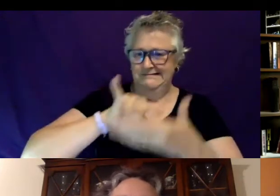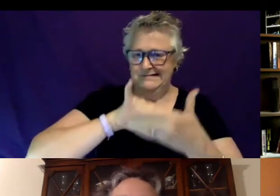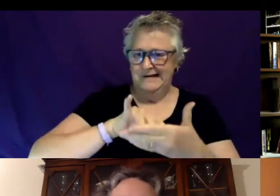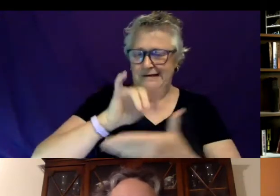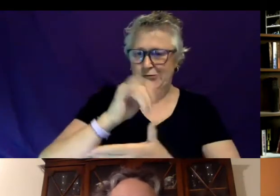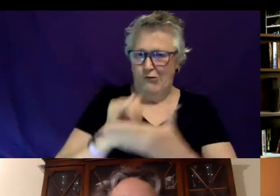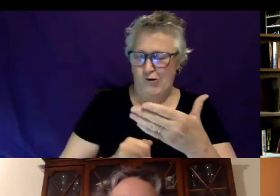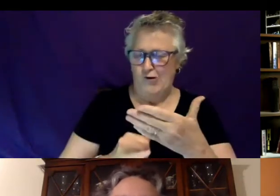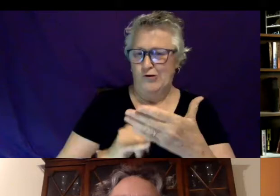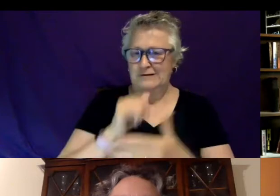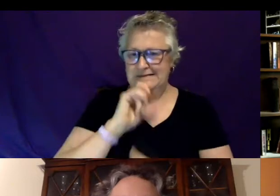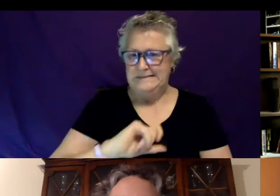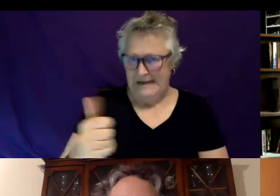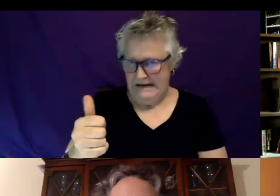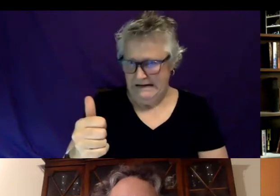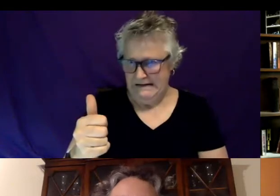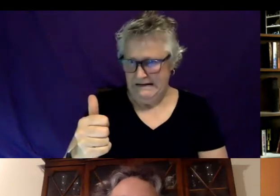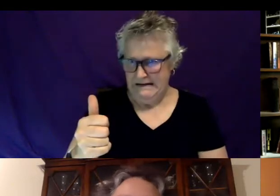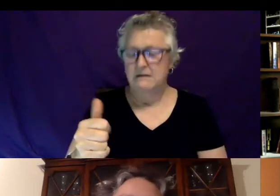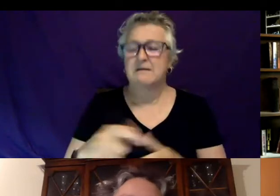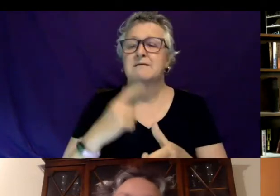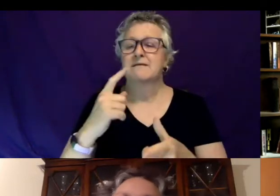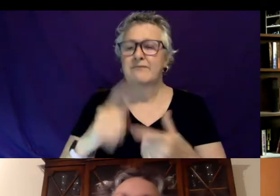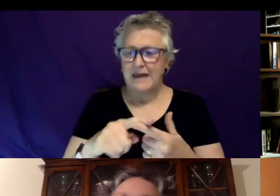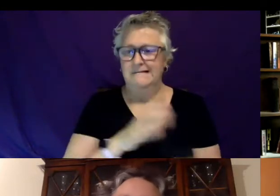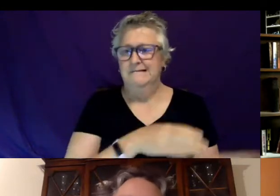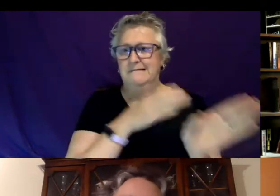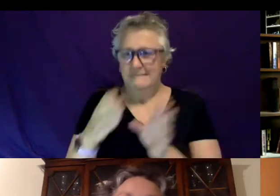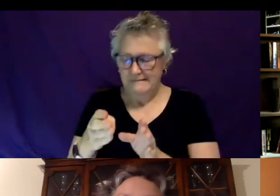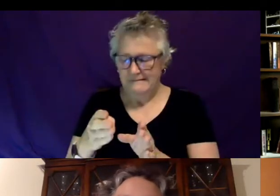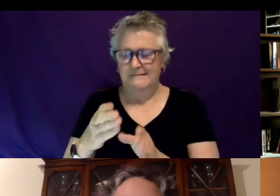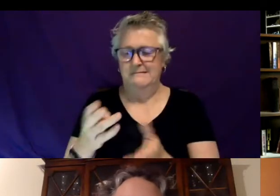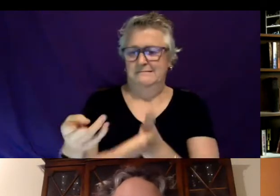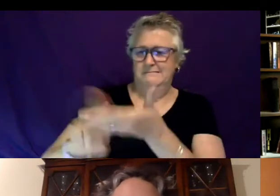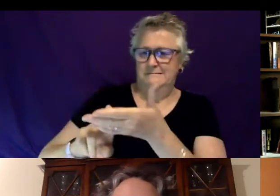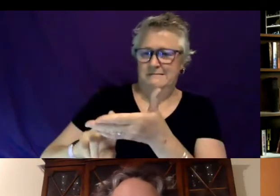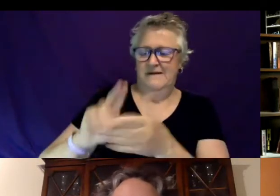Rosenthal's sculptor class there continuing until he reached 18.